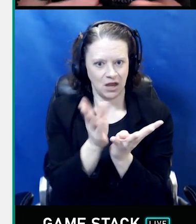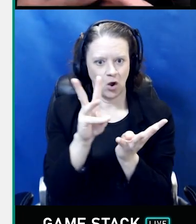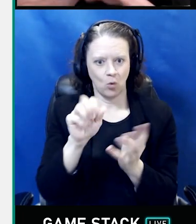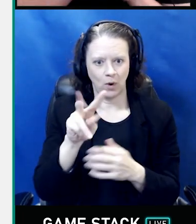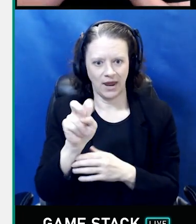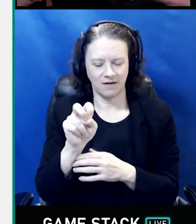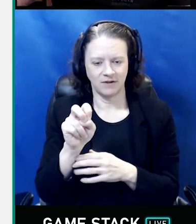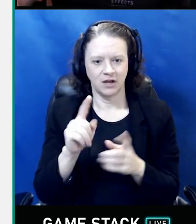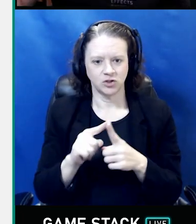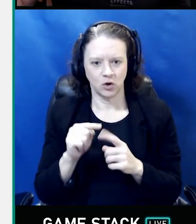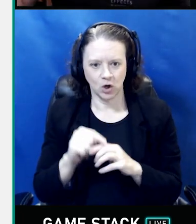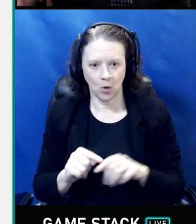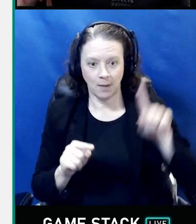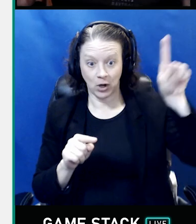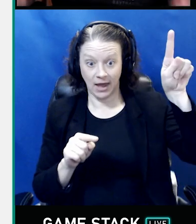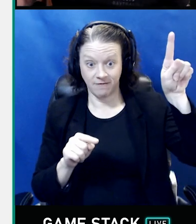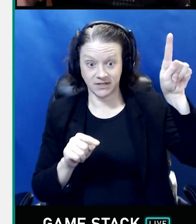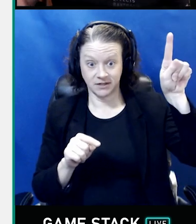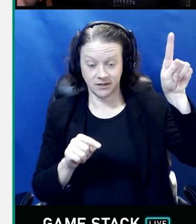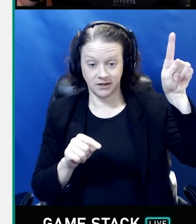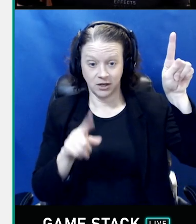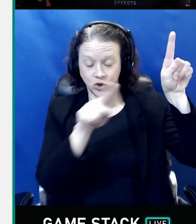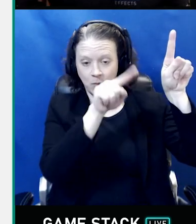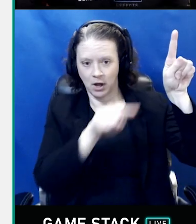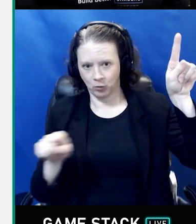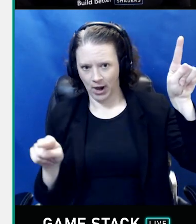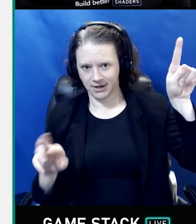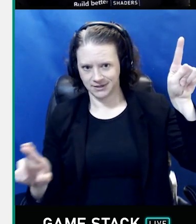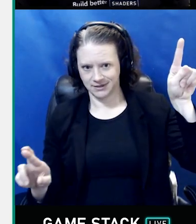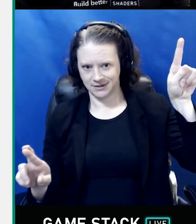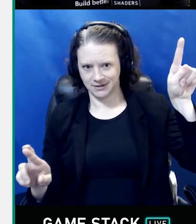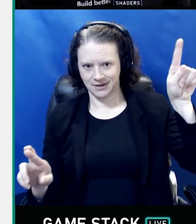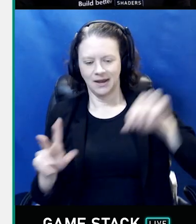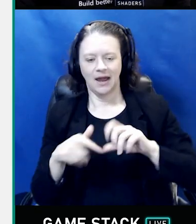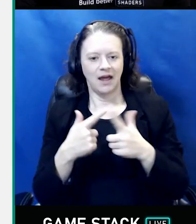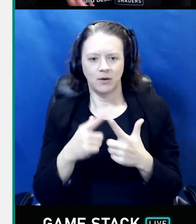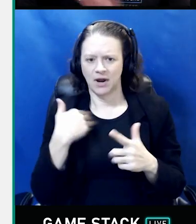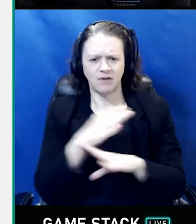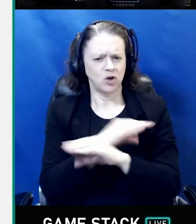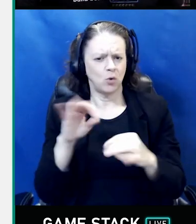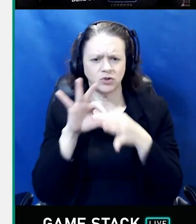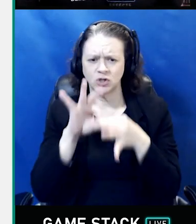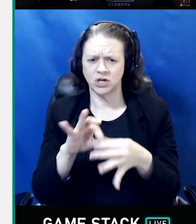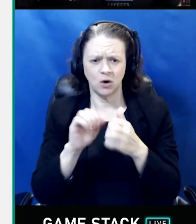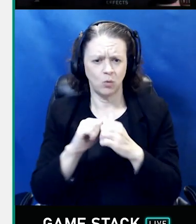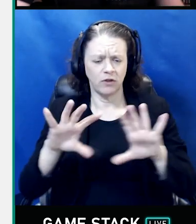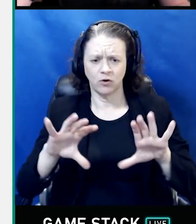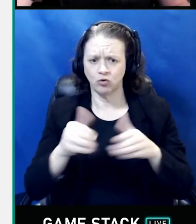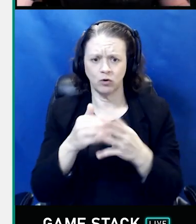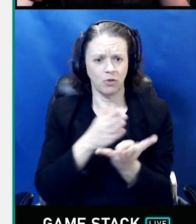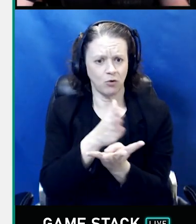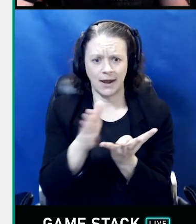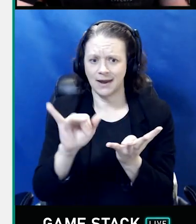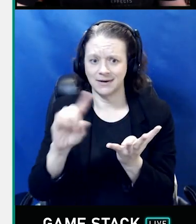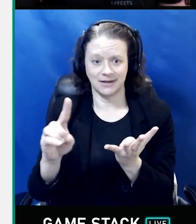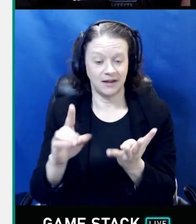and we'd just have no association with the group index or the group thread ID at all. And that is a perfectly valid thing to do. I can't tell you if anyone does that,